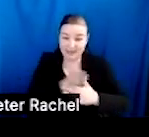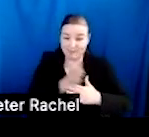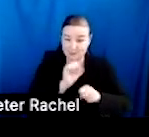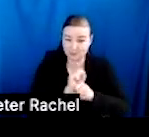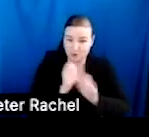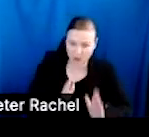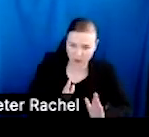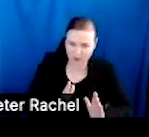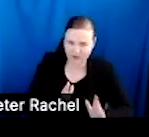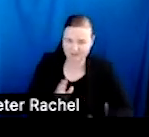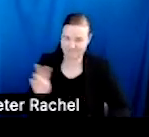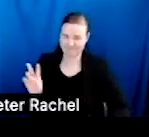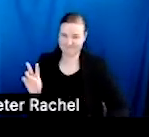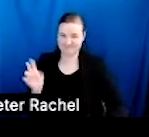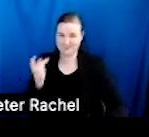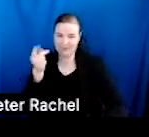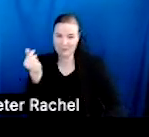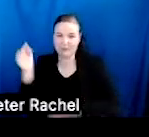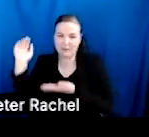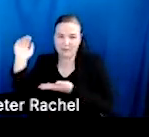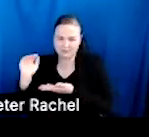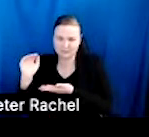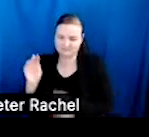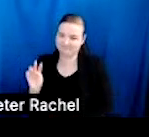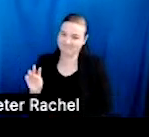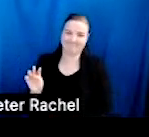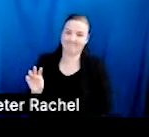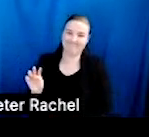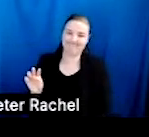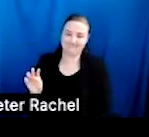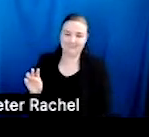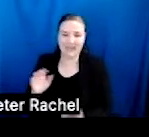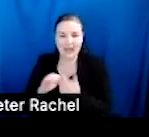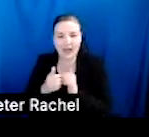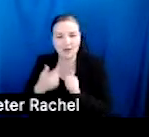we counter the surface-level, representation-only progressivism that so many museums put forward